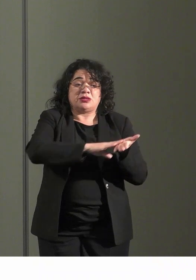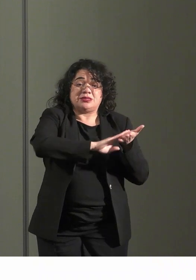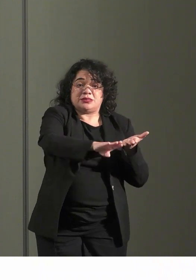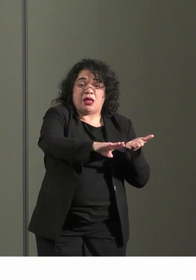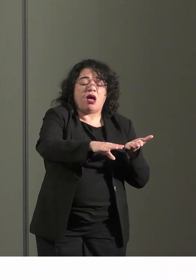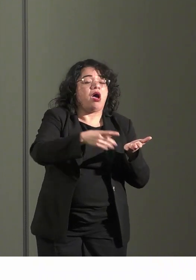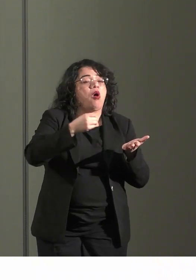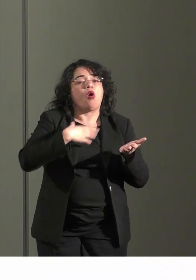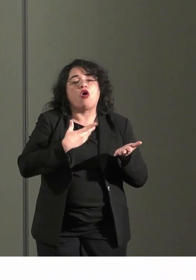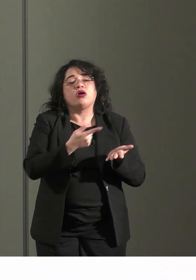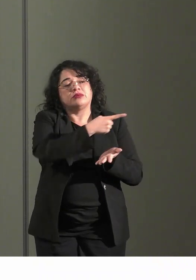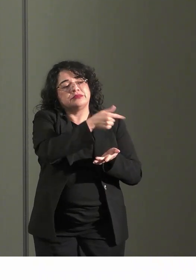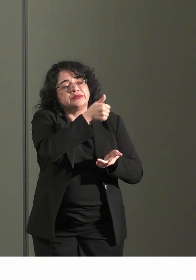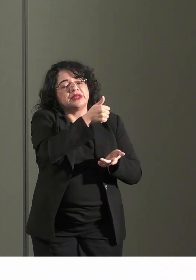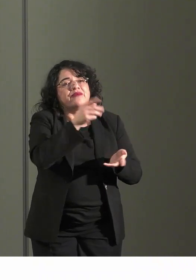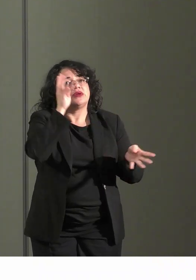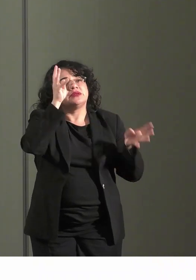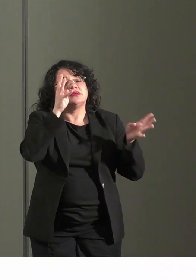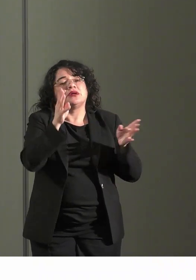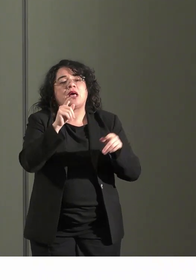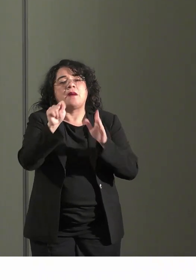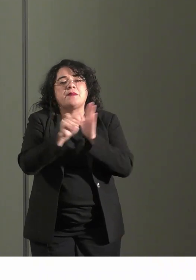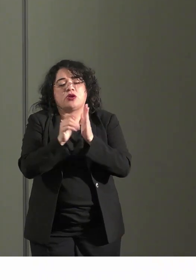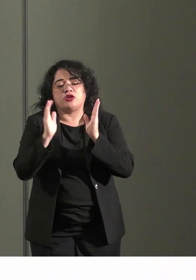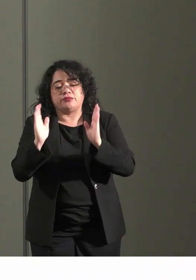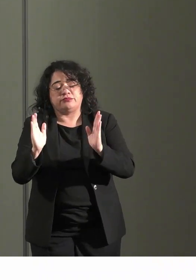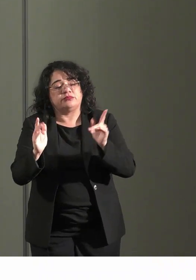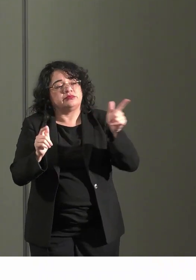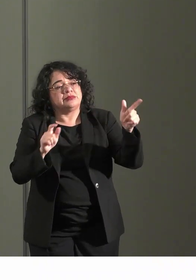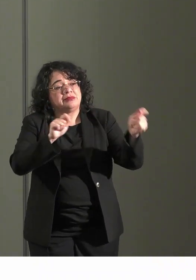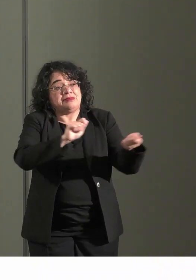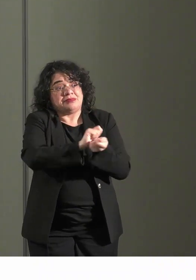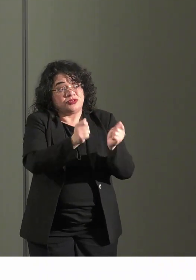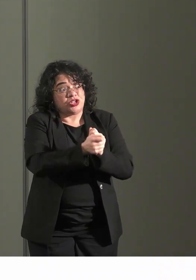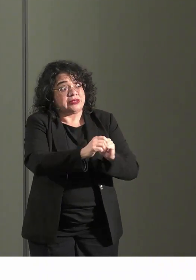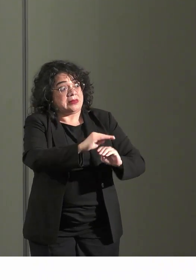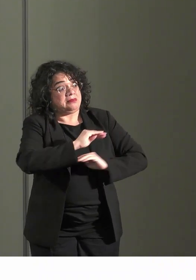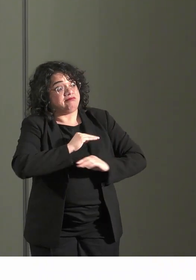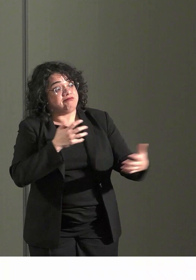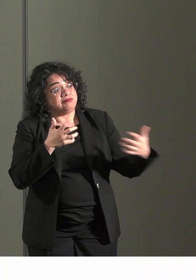back with grace period to allow it to happen. >> DAVE: How about in Europe.